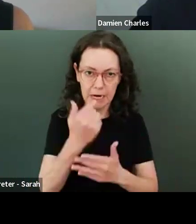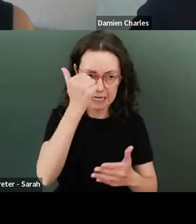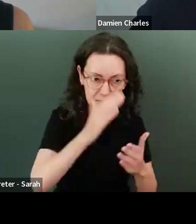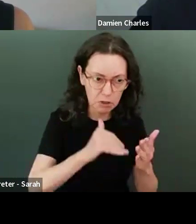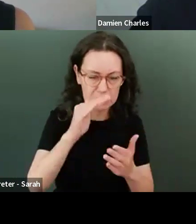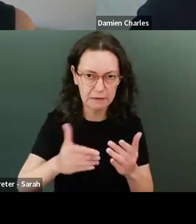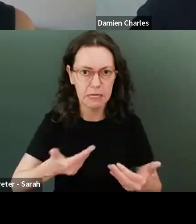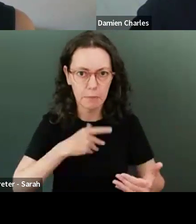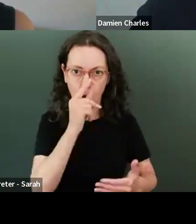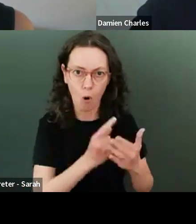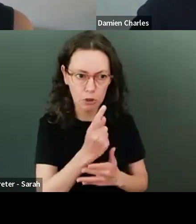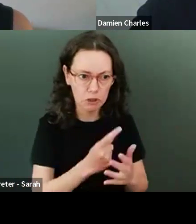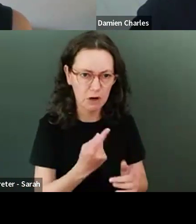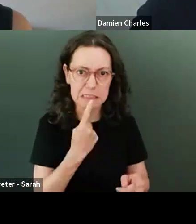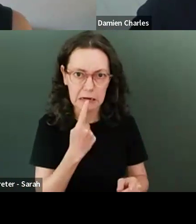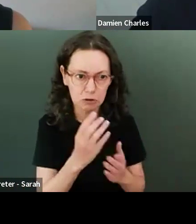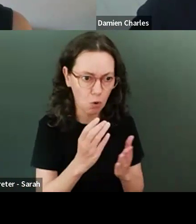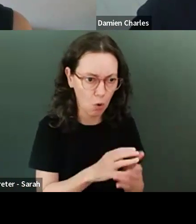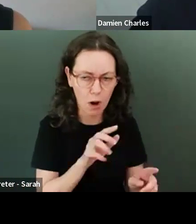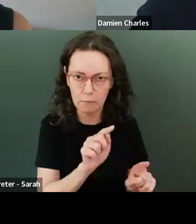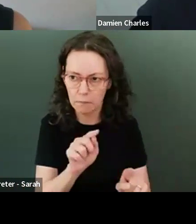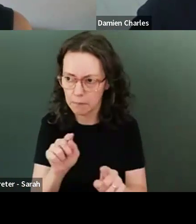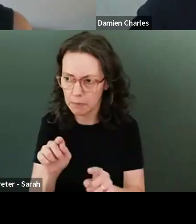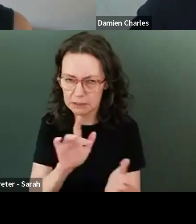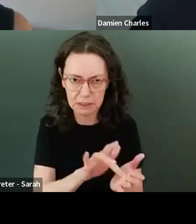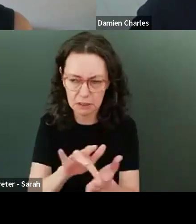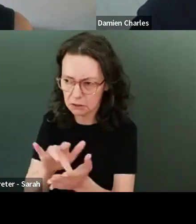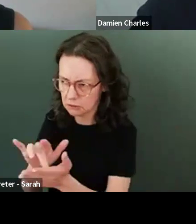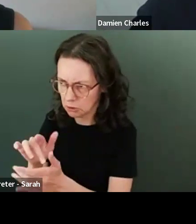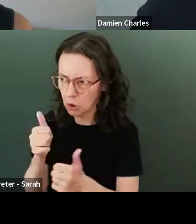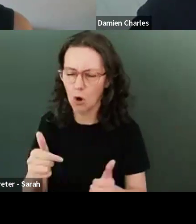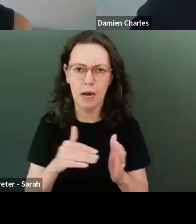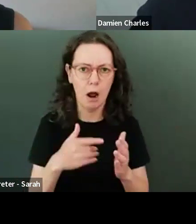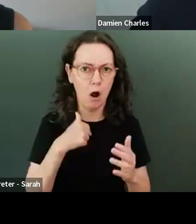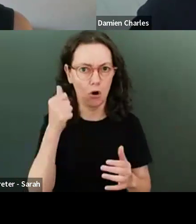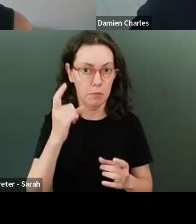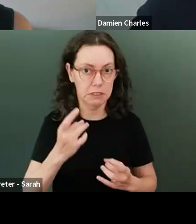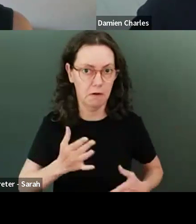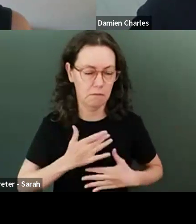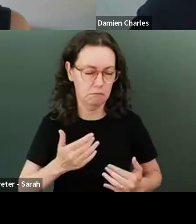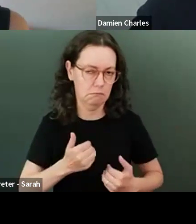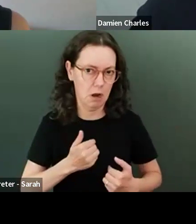school I have a passion for helping